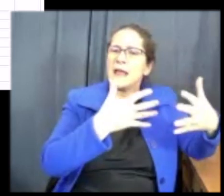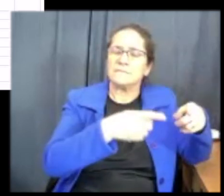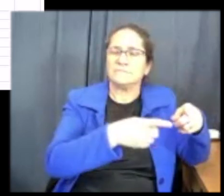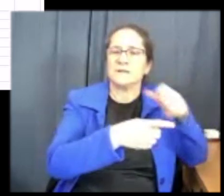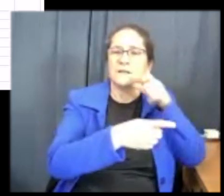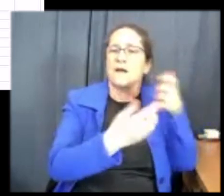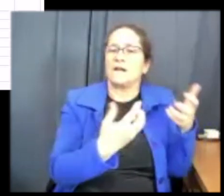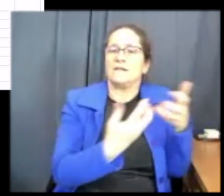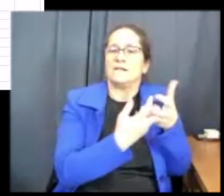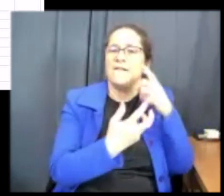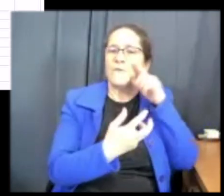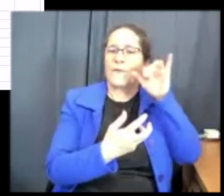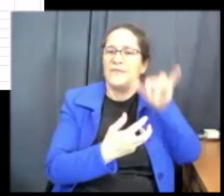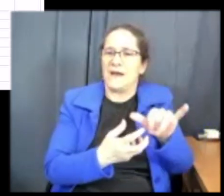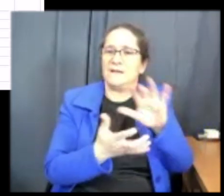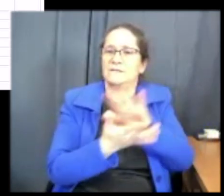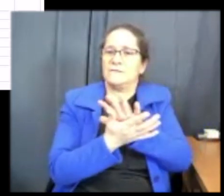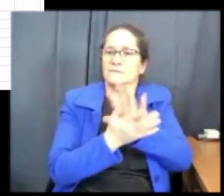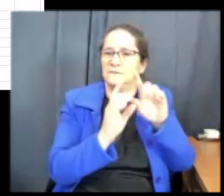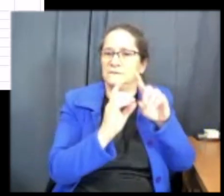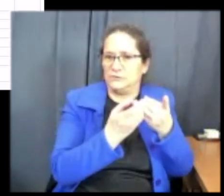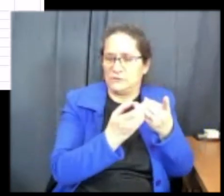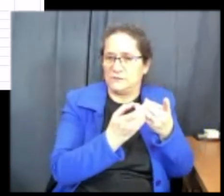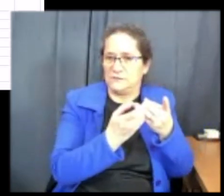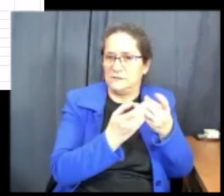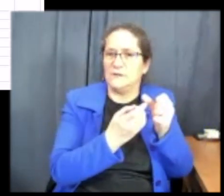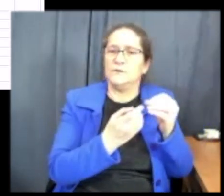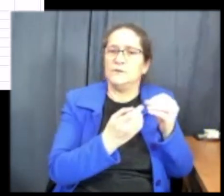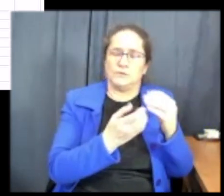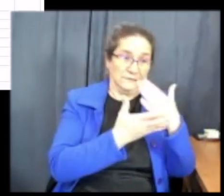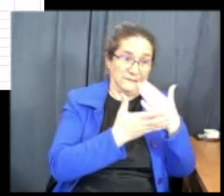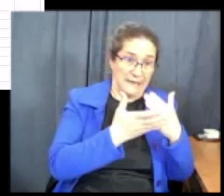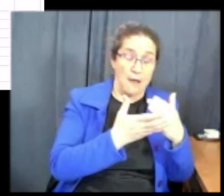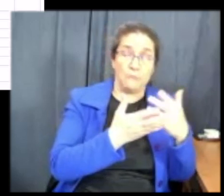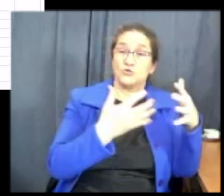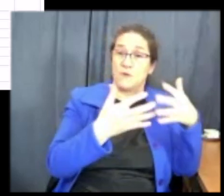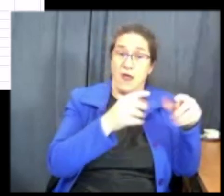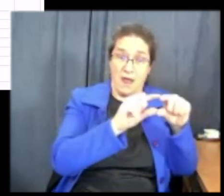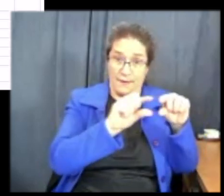And so you can see here that they have boxes that are gray and then the ones that are labeled